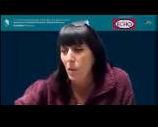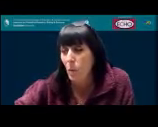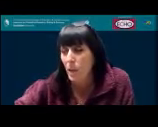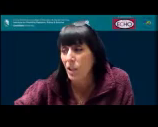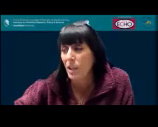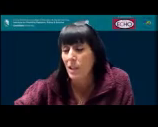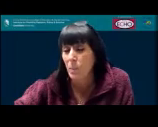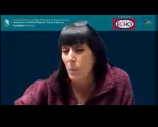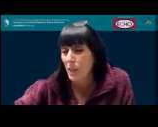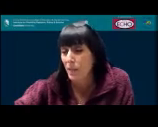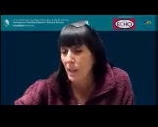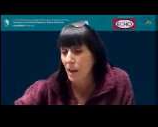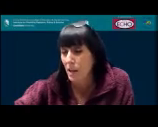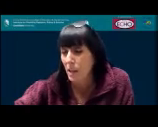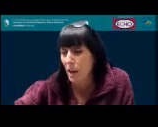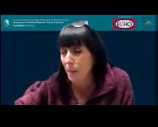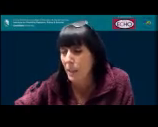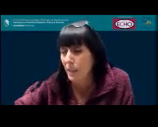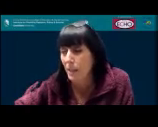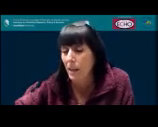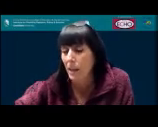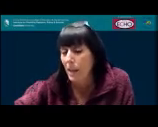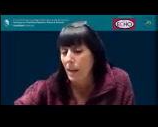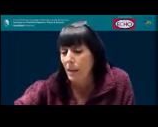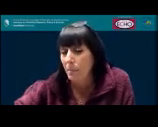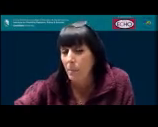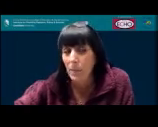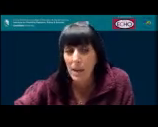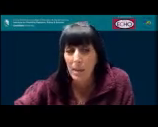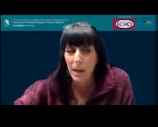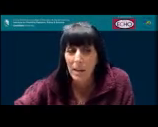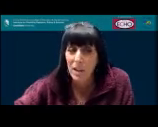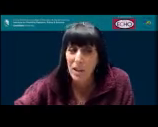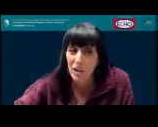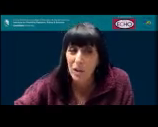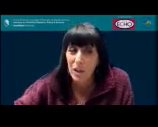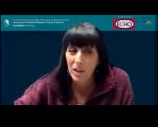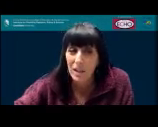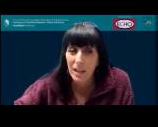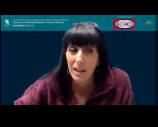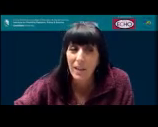questions brief and on topic. Think about introducing yourself